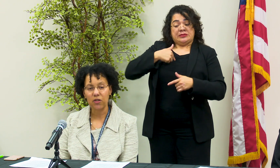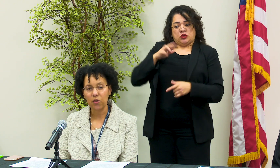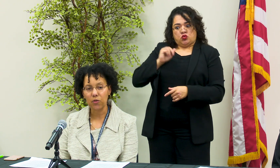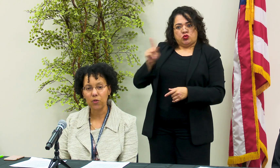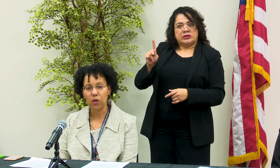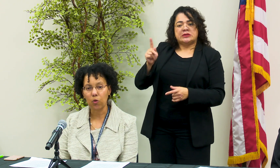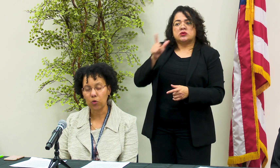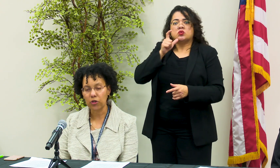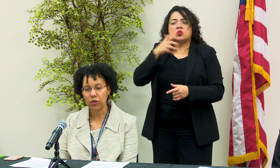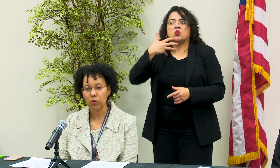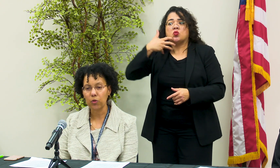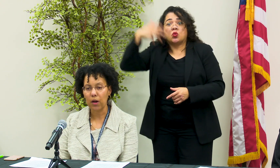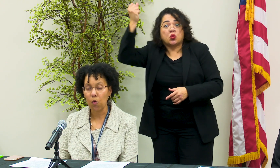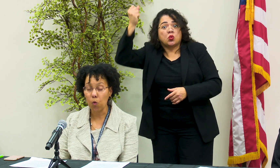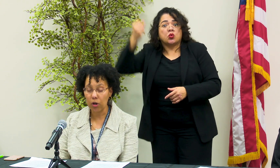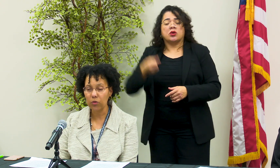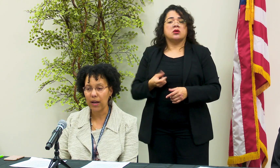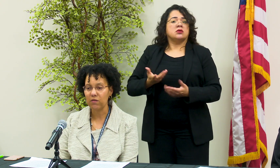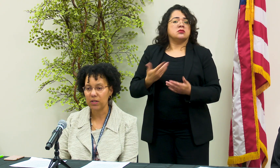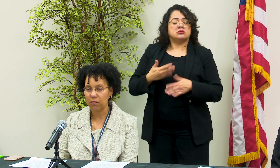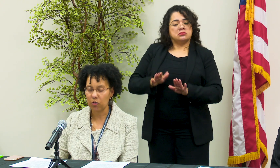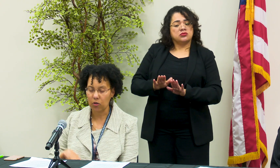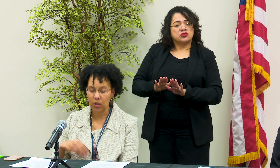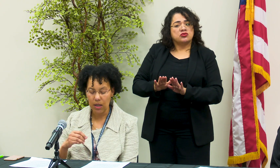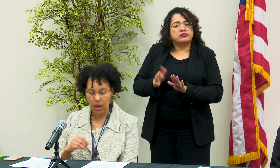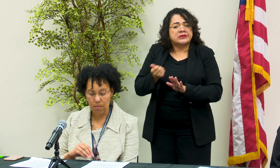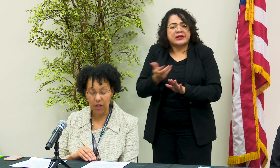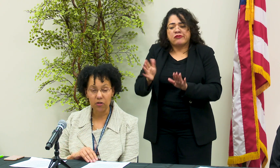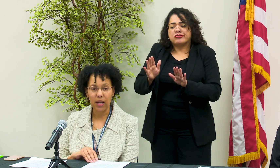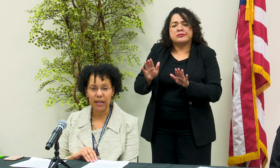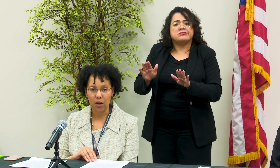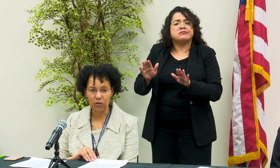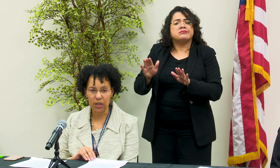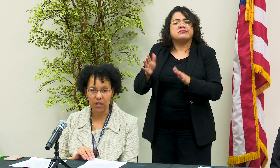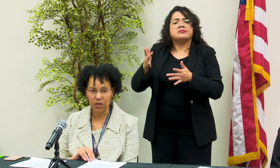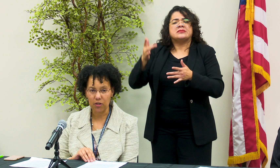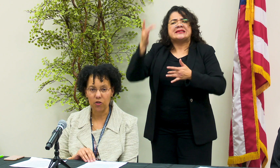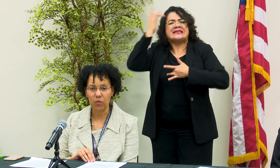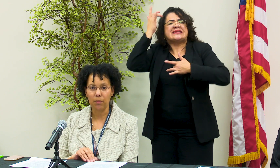those who are older or who have several underlying health conditions. You want to